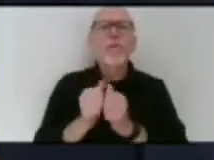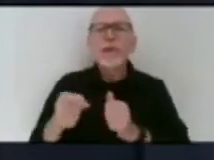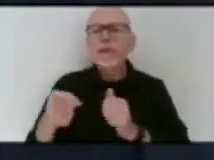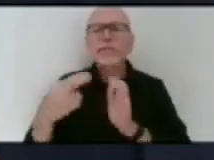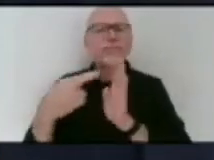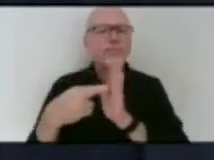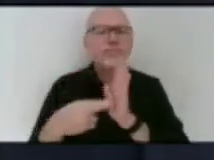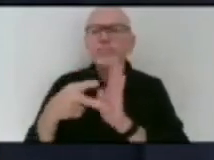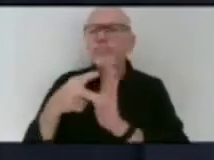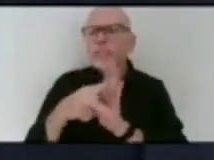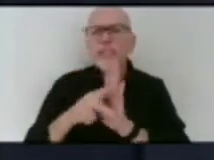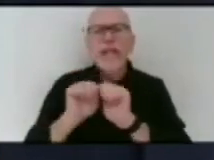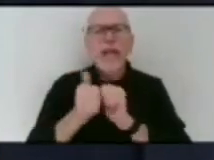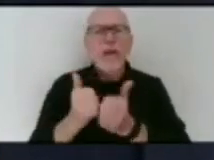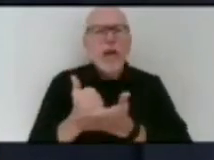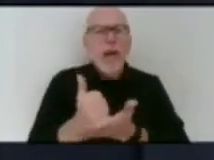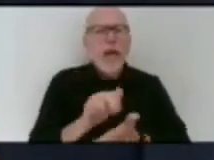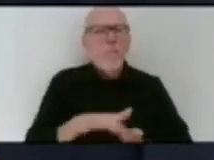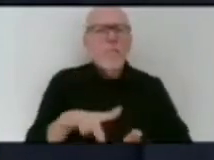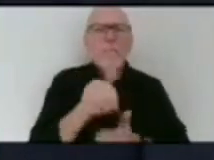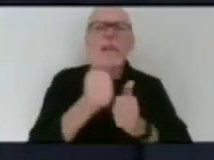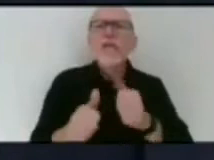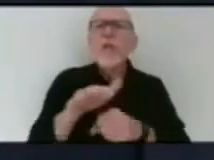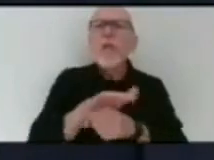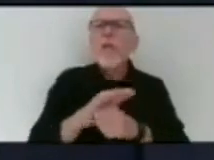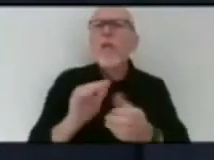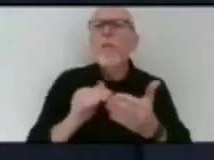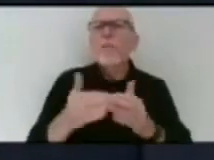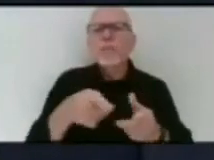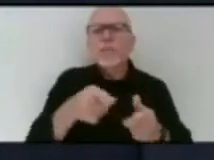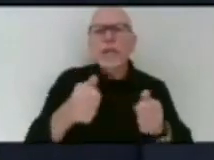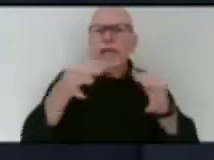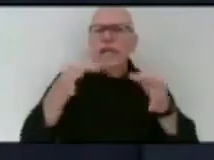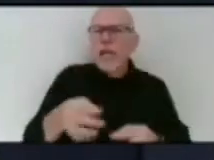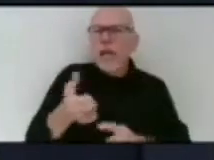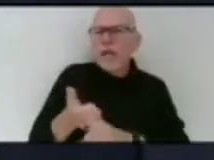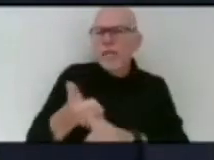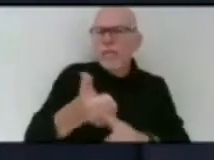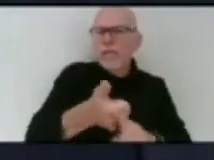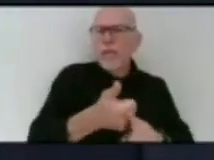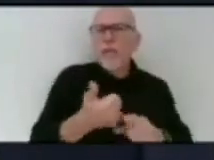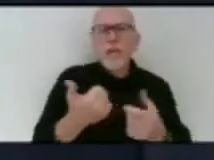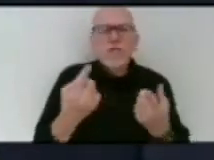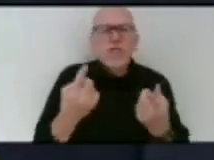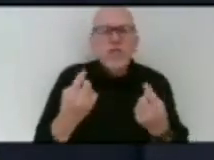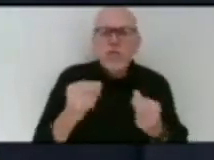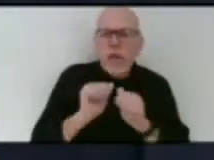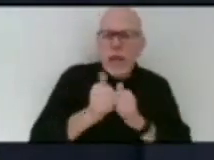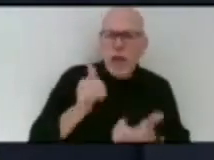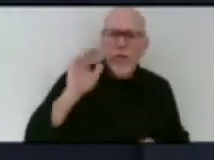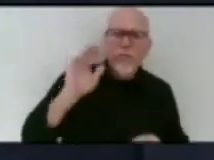communities make decisions about actions they could take to slow the spread of this virus.